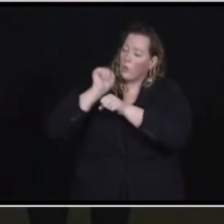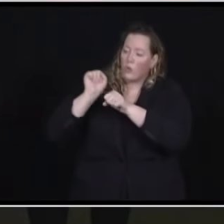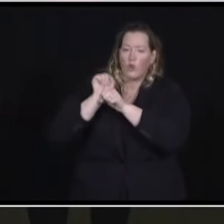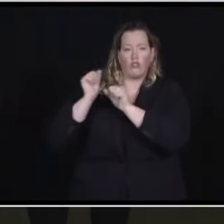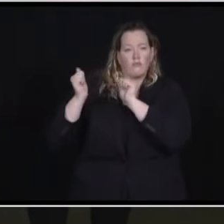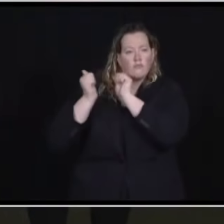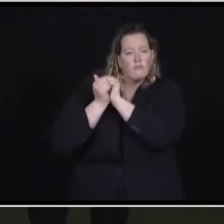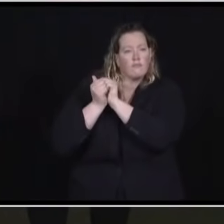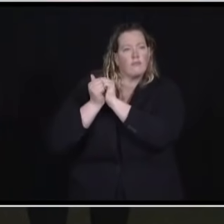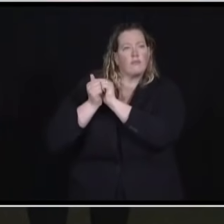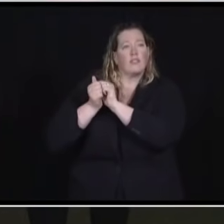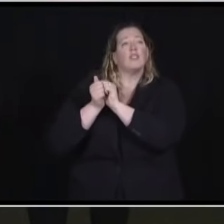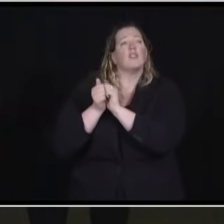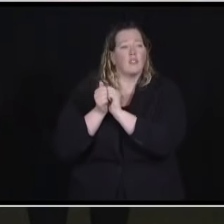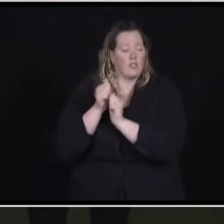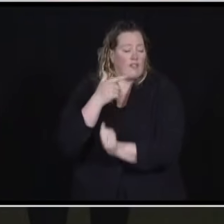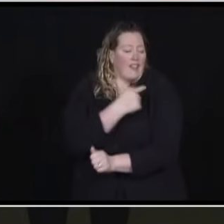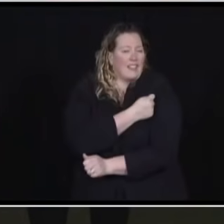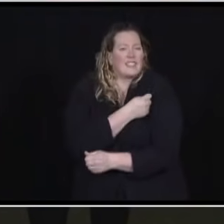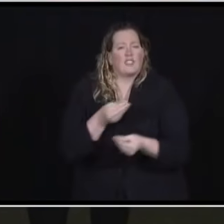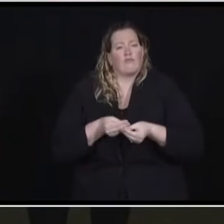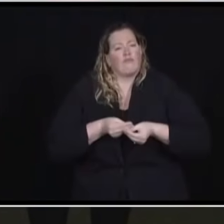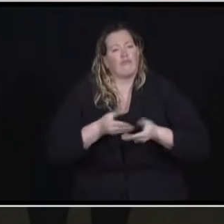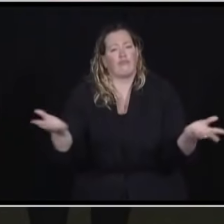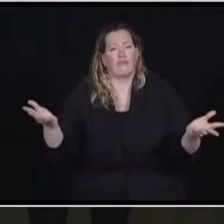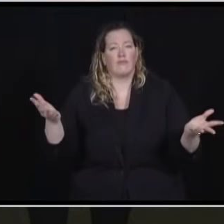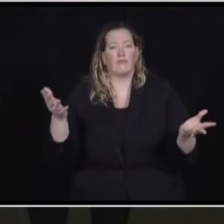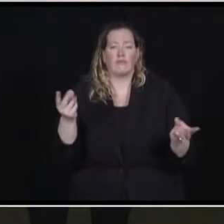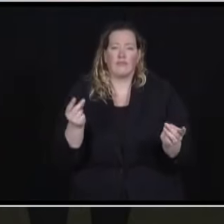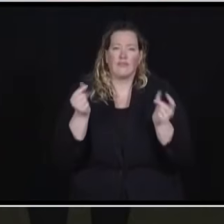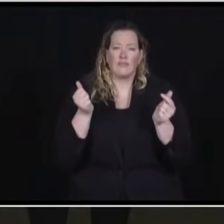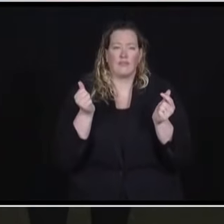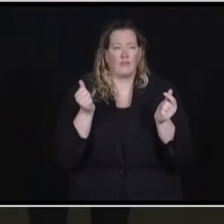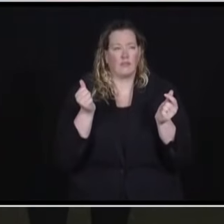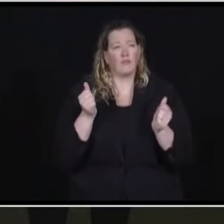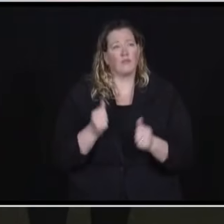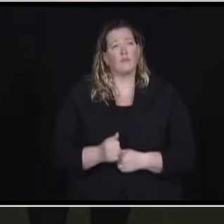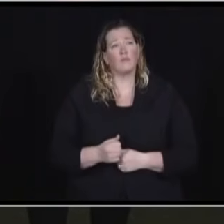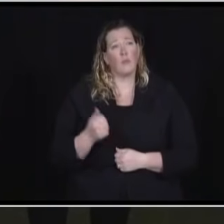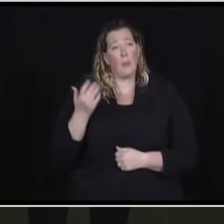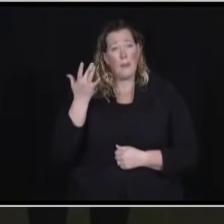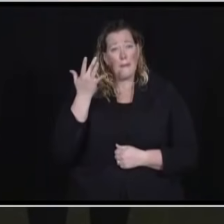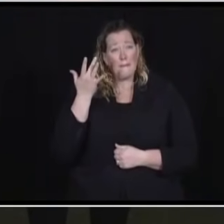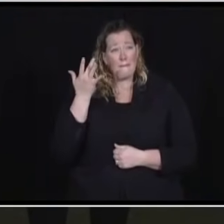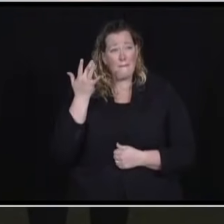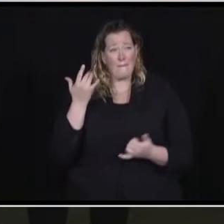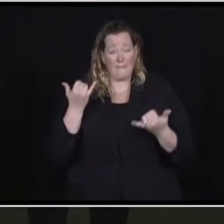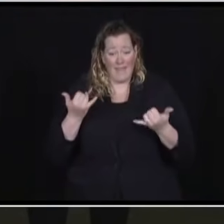ready to do our part and we will work with them every single step of the way because people